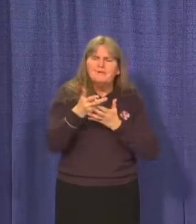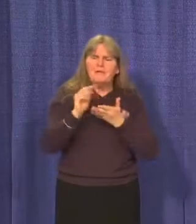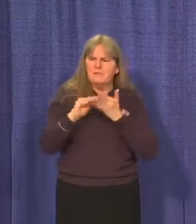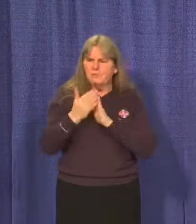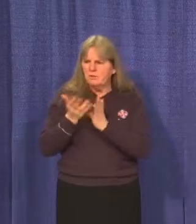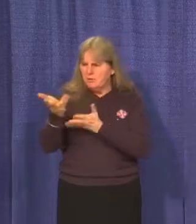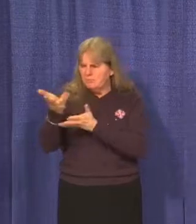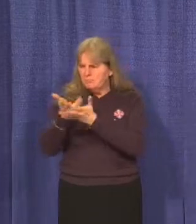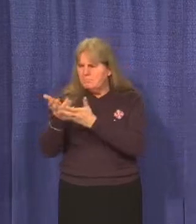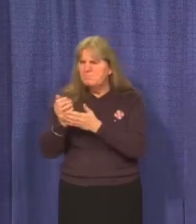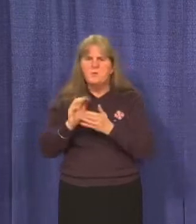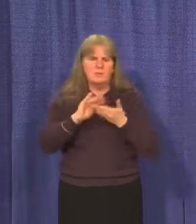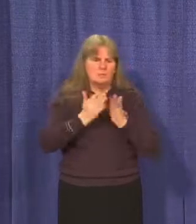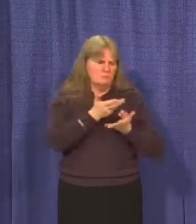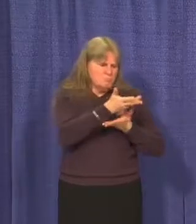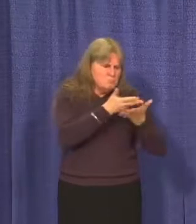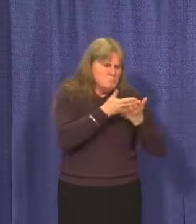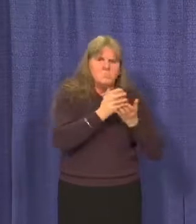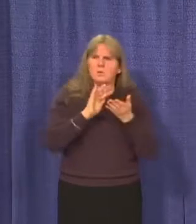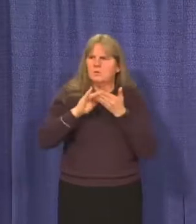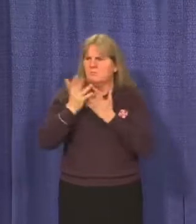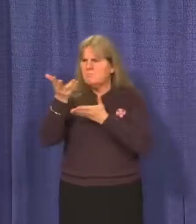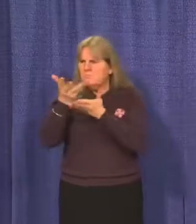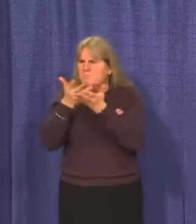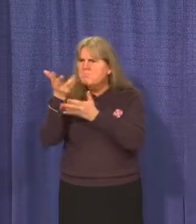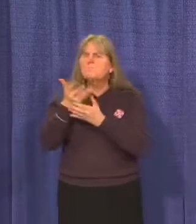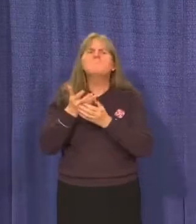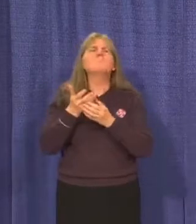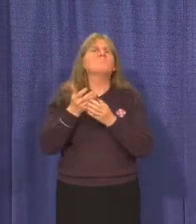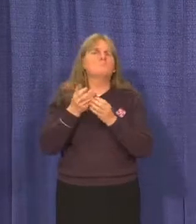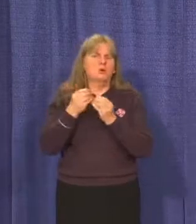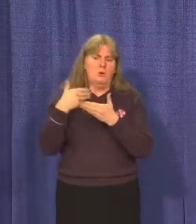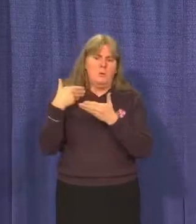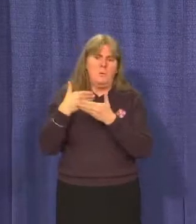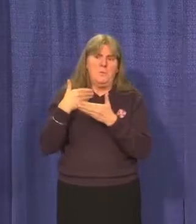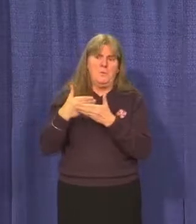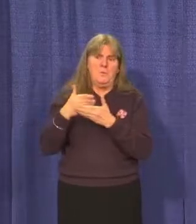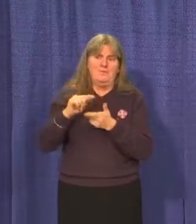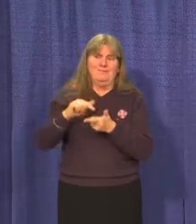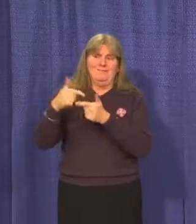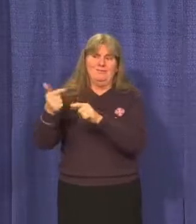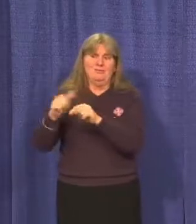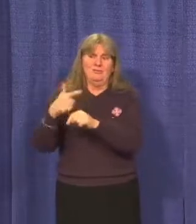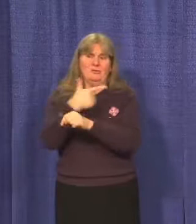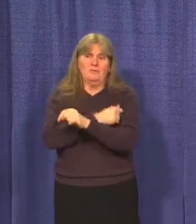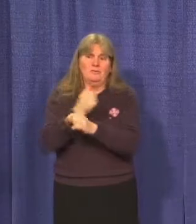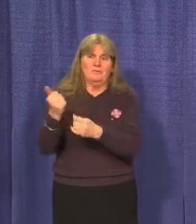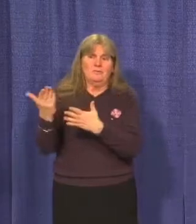one community conversations that are happening as communities are getting close to their turn.